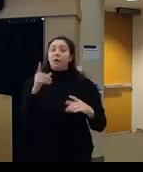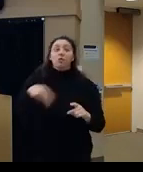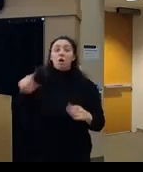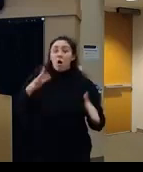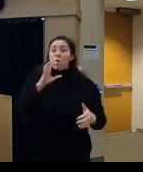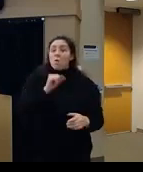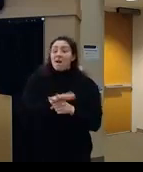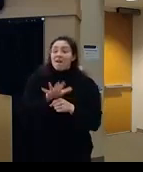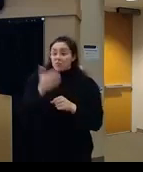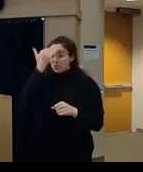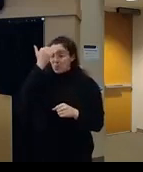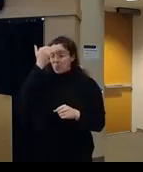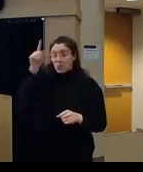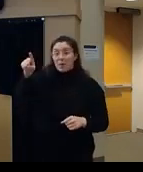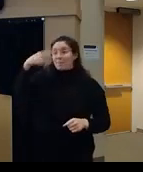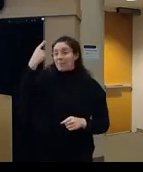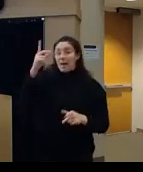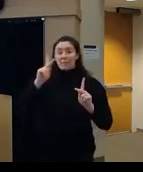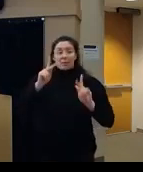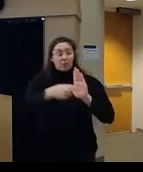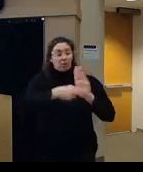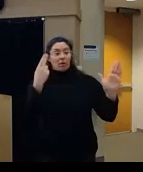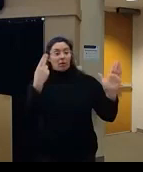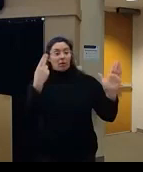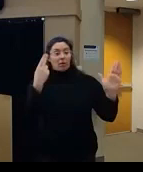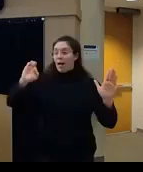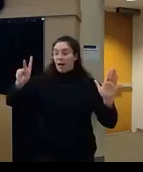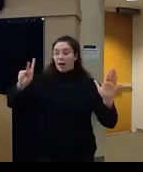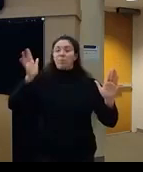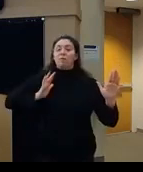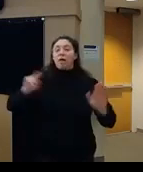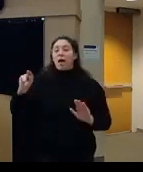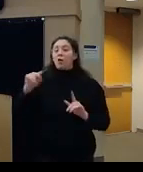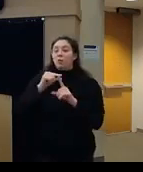remember when black people were called black but before that it was negro right before that it was